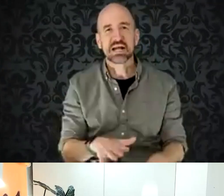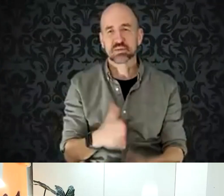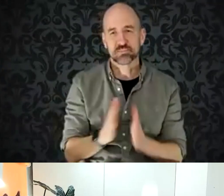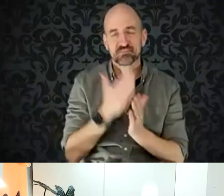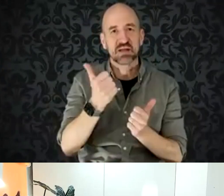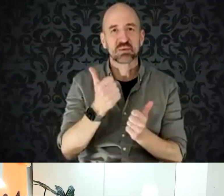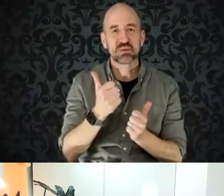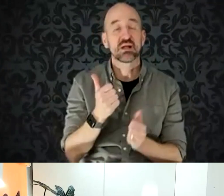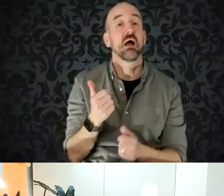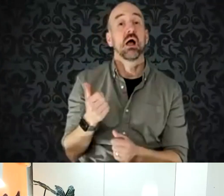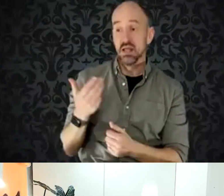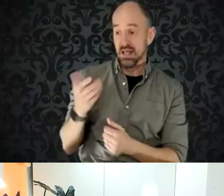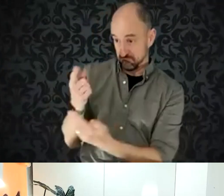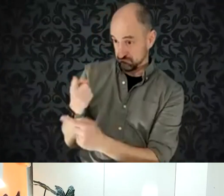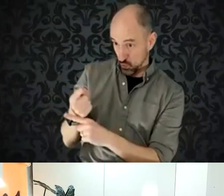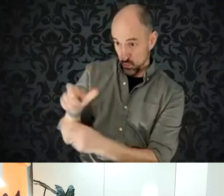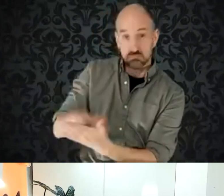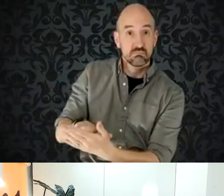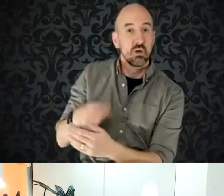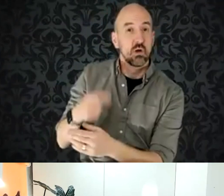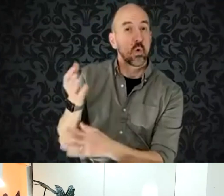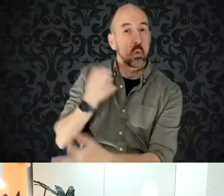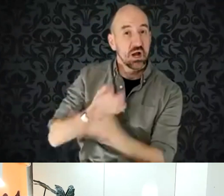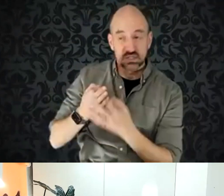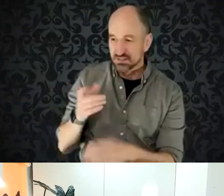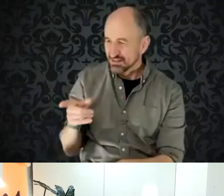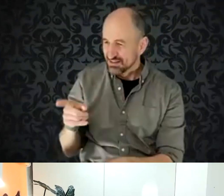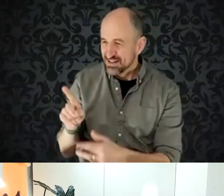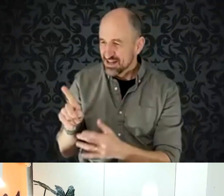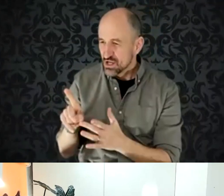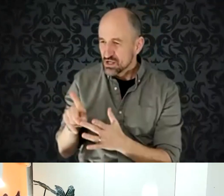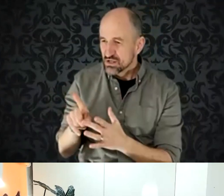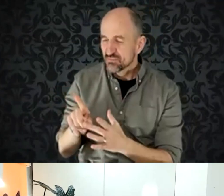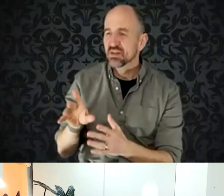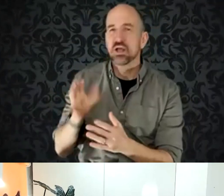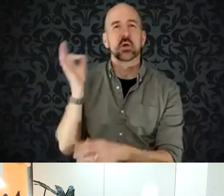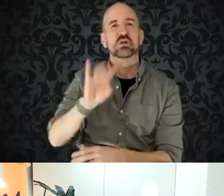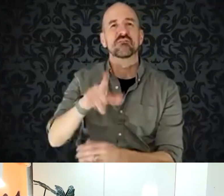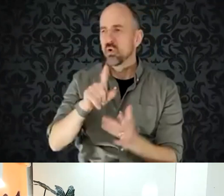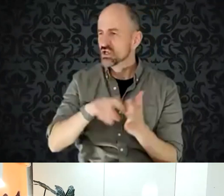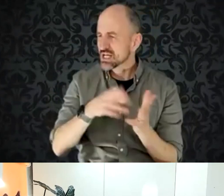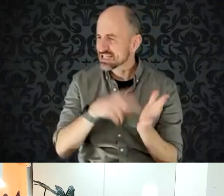you are happy for me to put them to you? If anyone wants